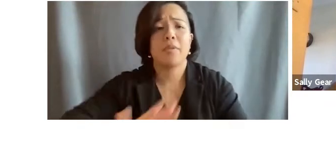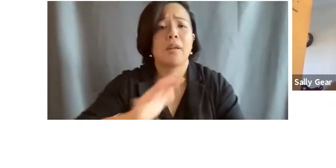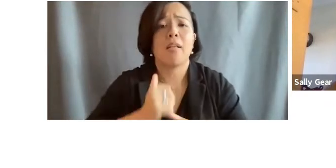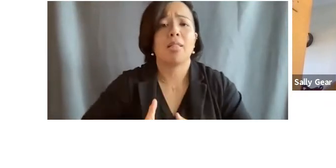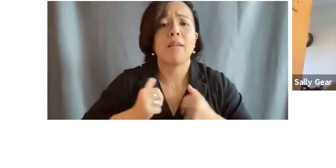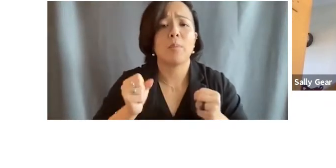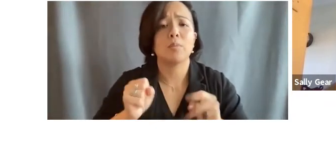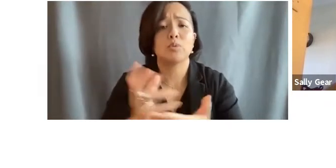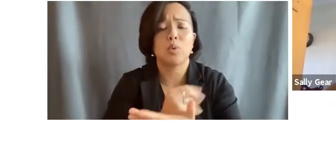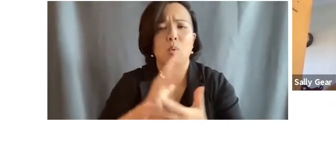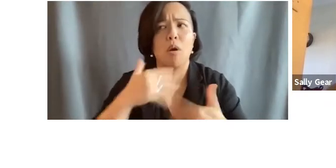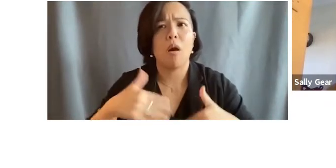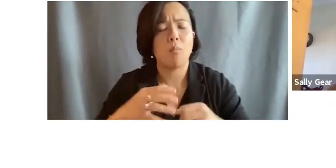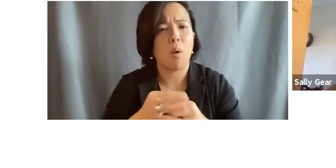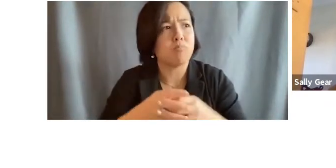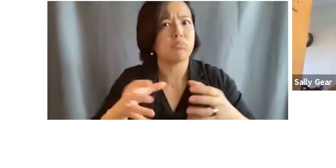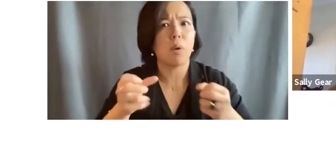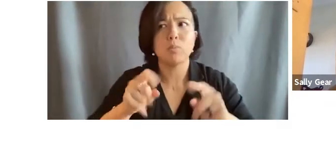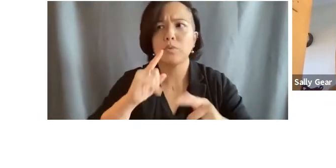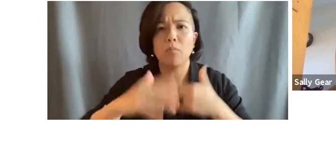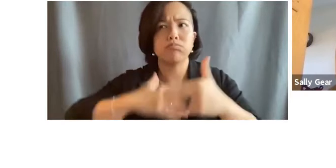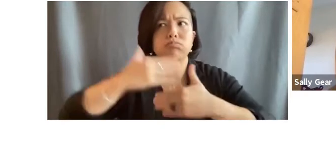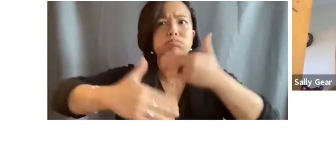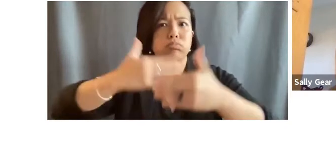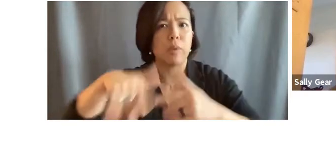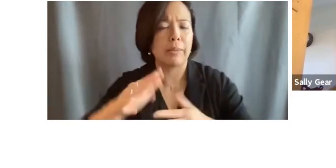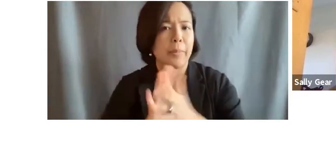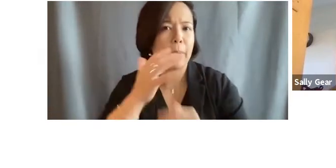So in the future and will come, you know, we need to address the pleasant presence.